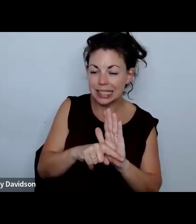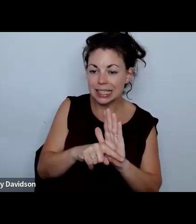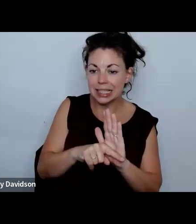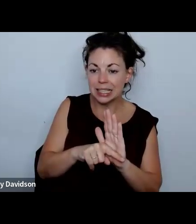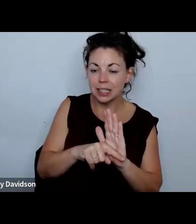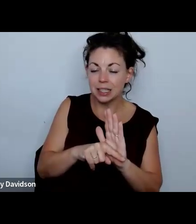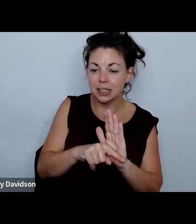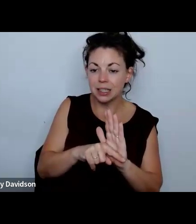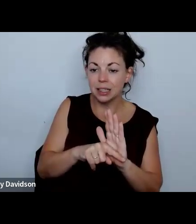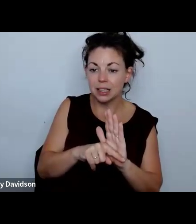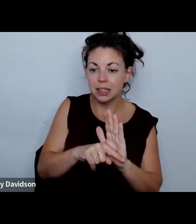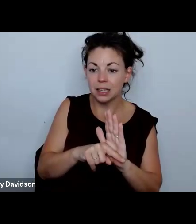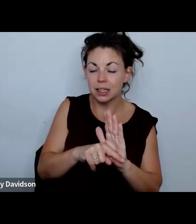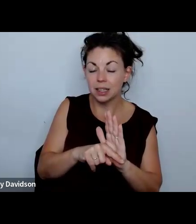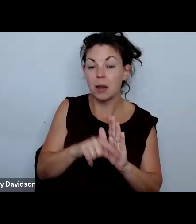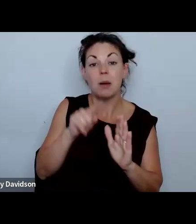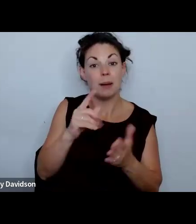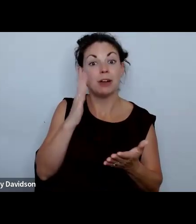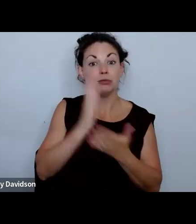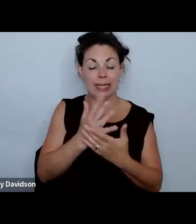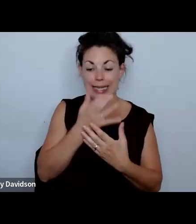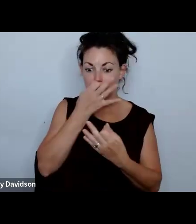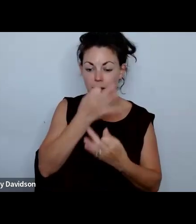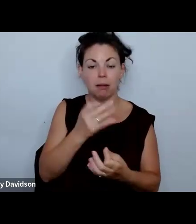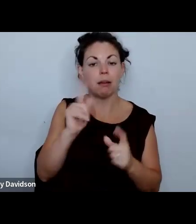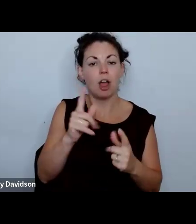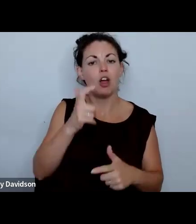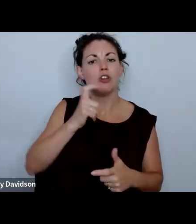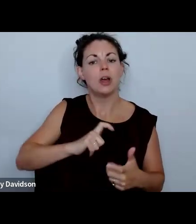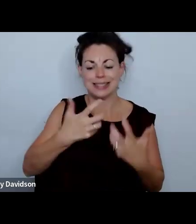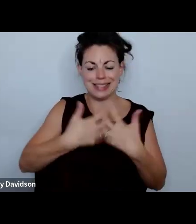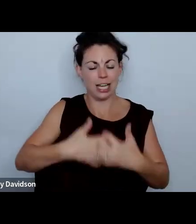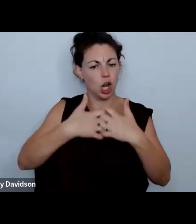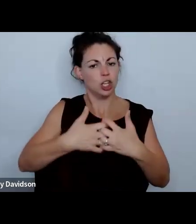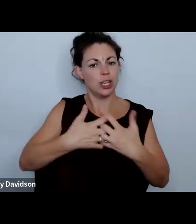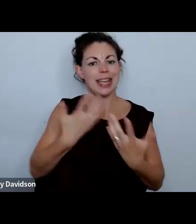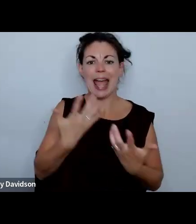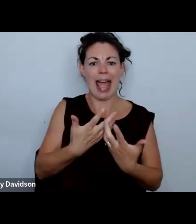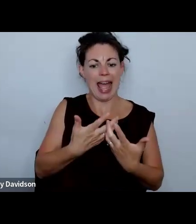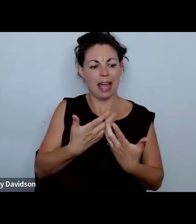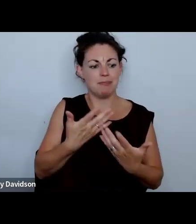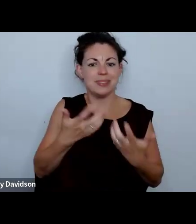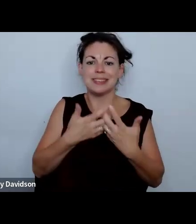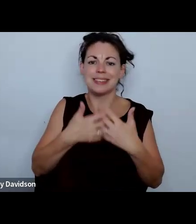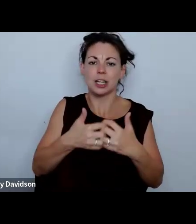lucky enough to actually work on exactly that area as I have been, 'cause I thought, "That's too niche. Nobody's gonna employ you to do that,